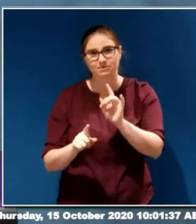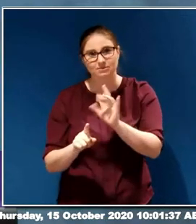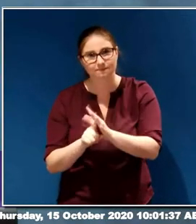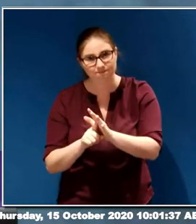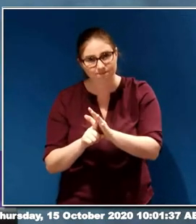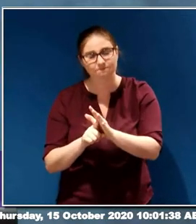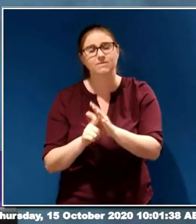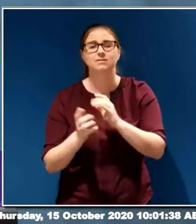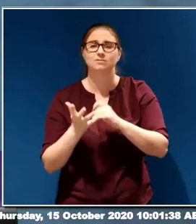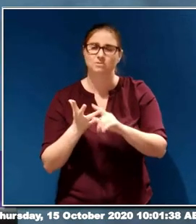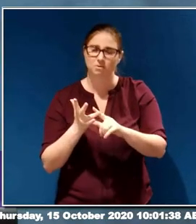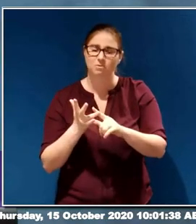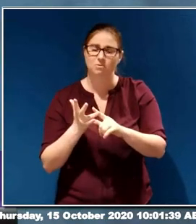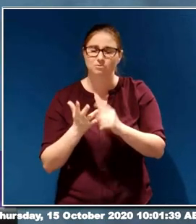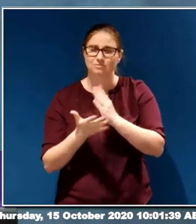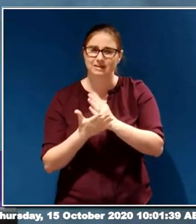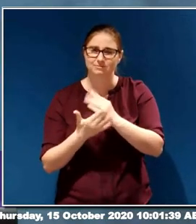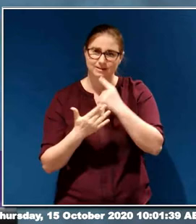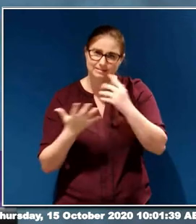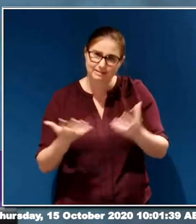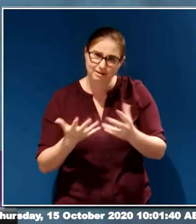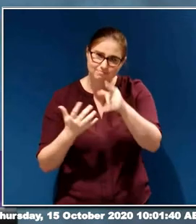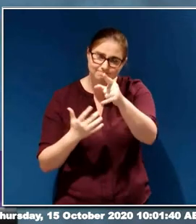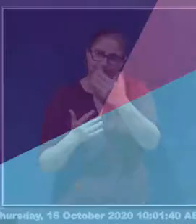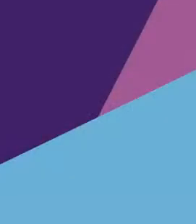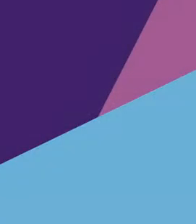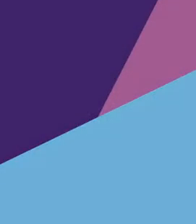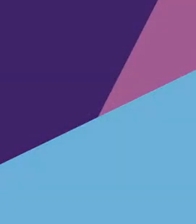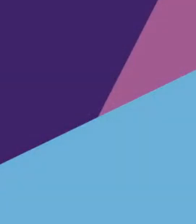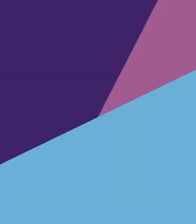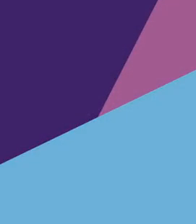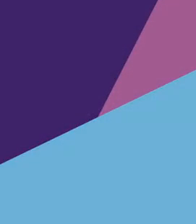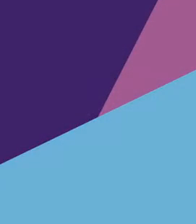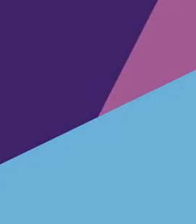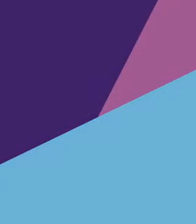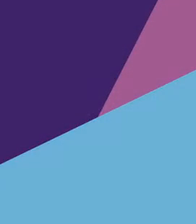and to put their safety first. If people wish to stop following the hearing for this section of the